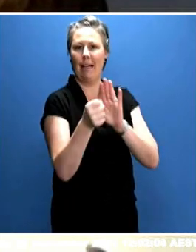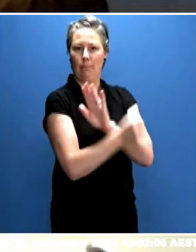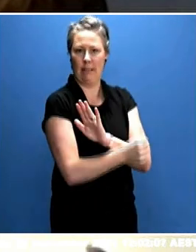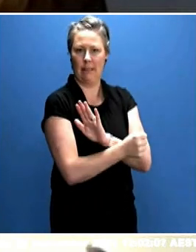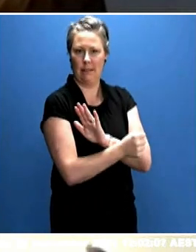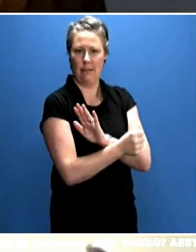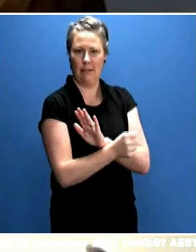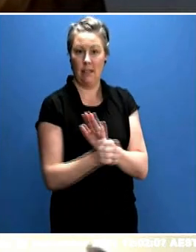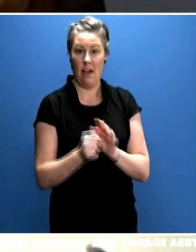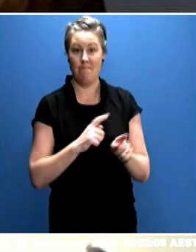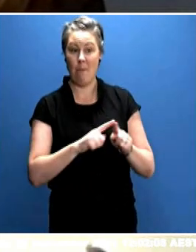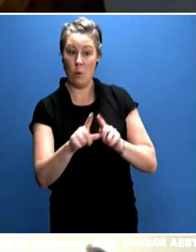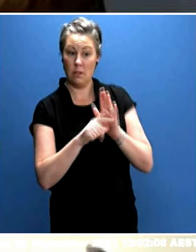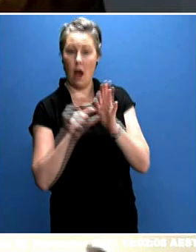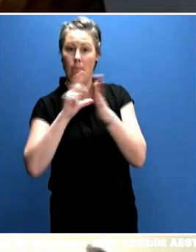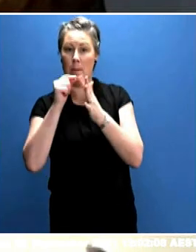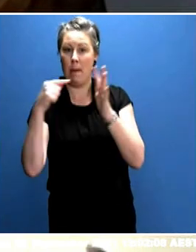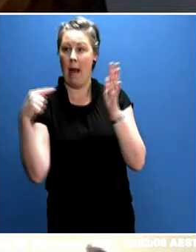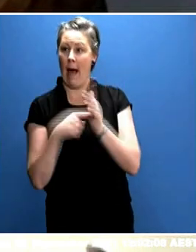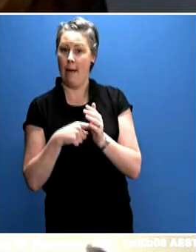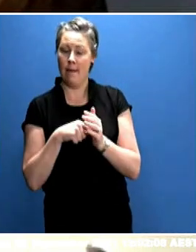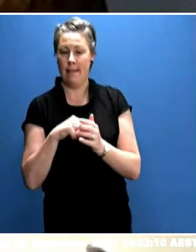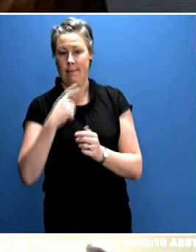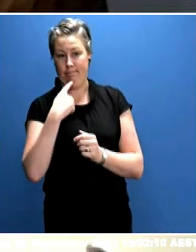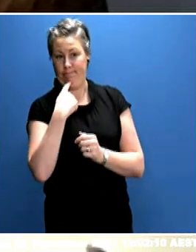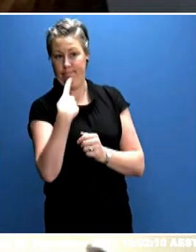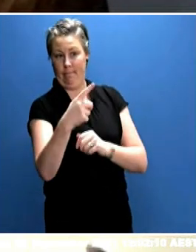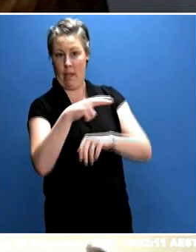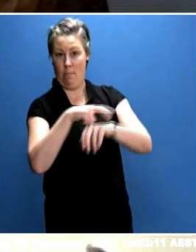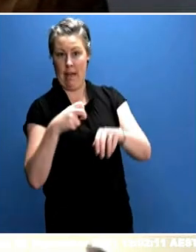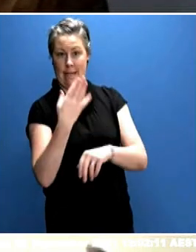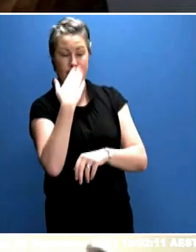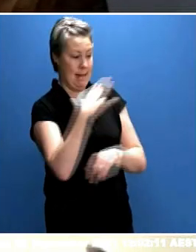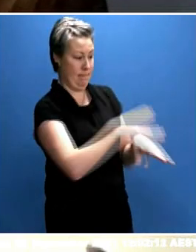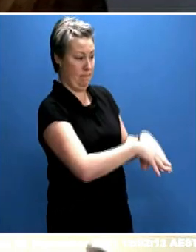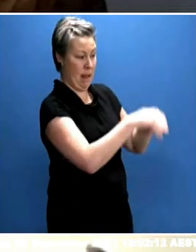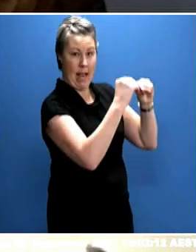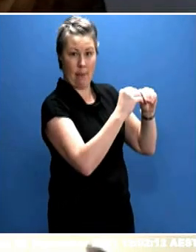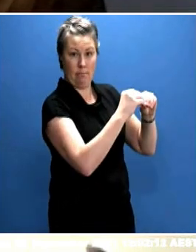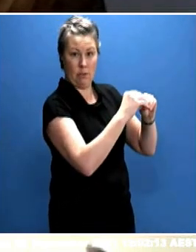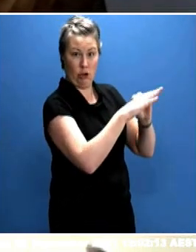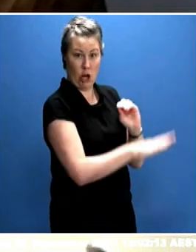the Department will ask the police to then take the child from the family back to the residential group home, and it can be those circumstances